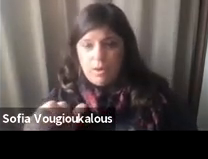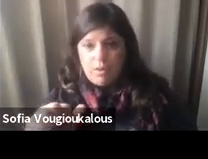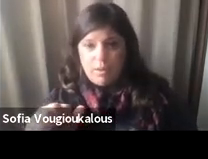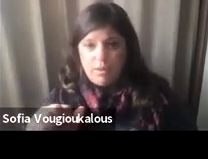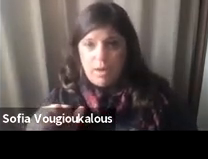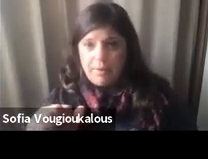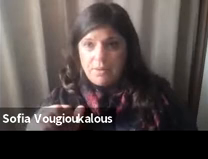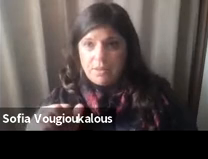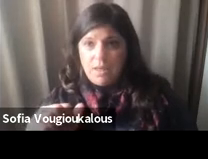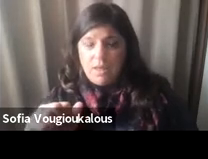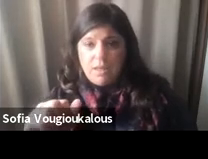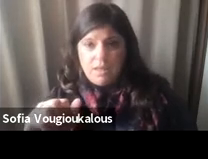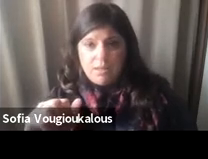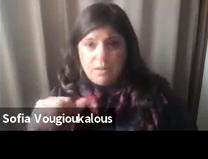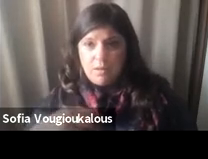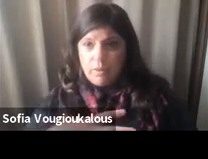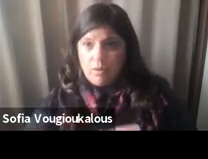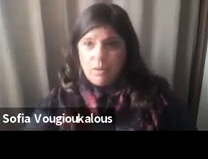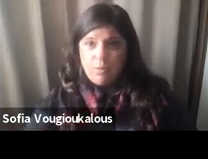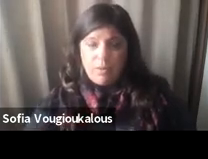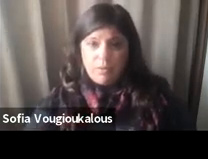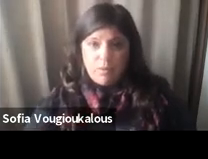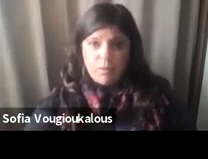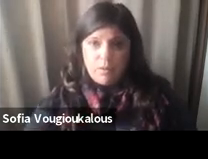Sofia Vougioukalous: So it's focusing on on the stolen identities.